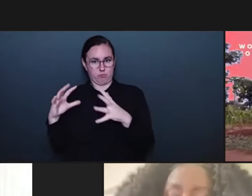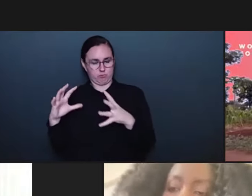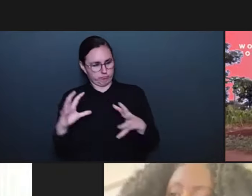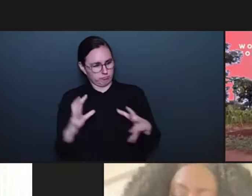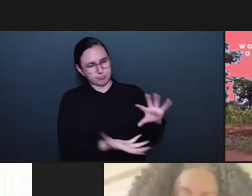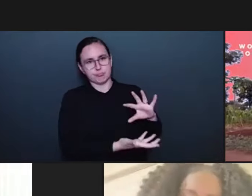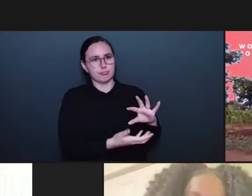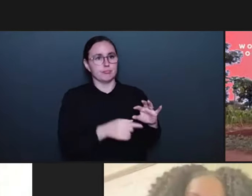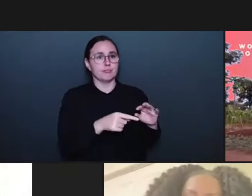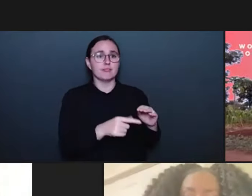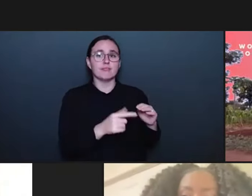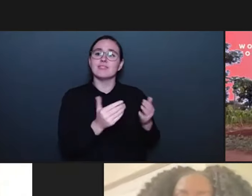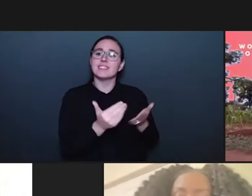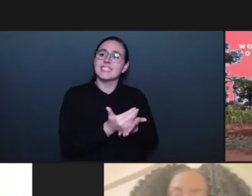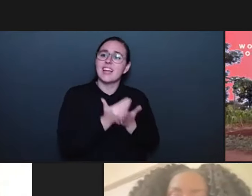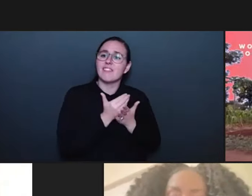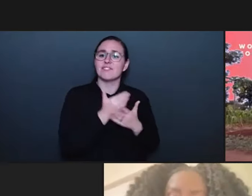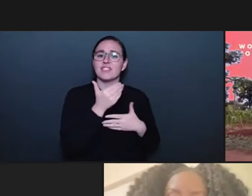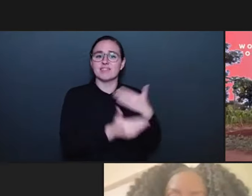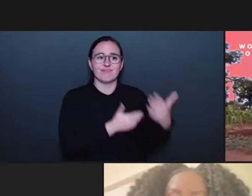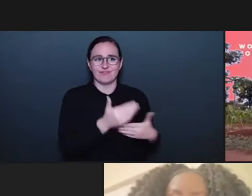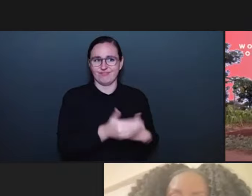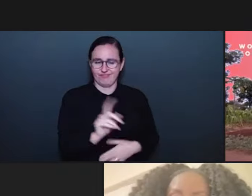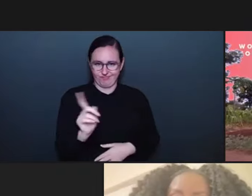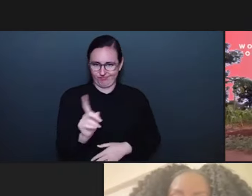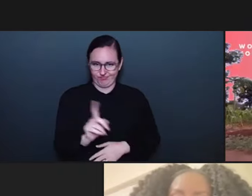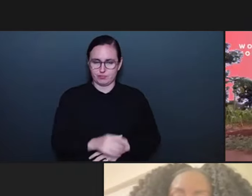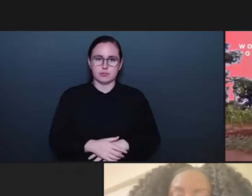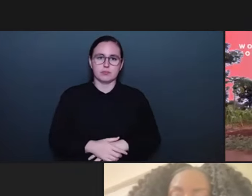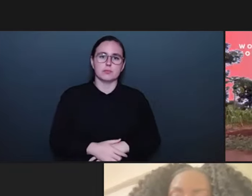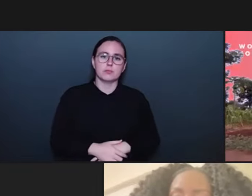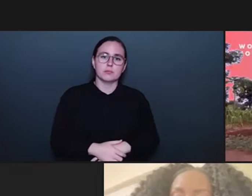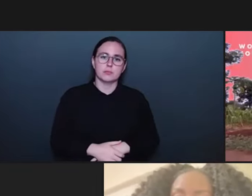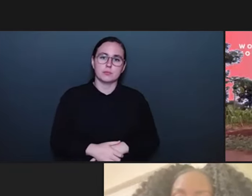Third is social cohesion. When you have conflict, you don't have social cohesion.